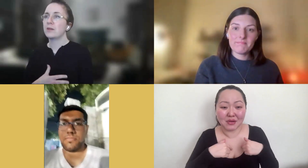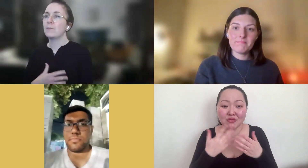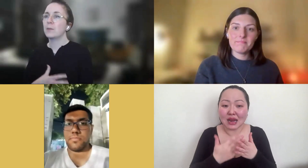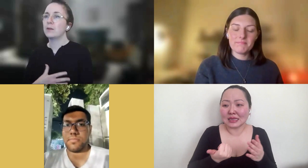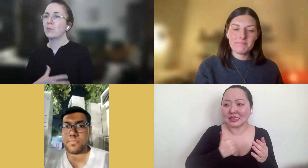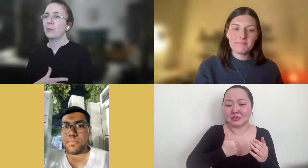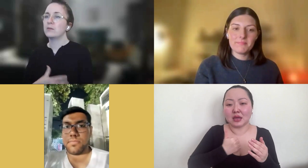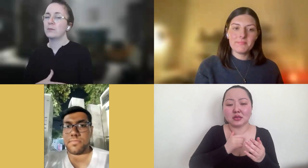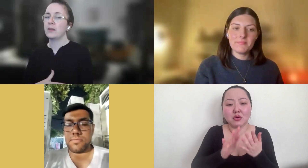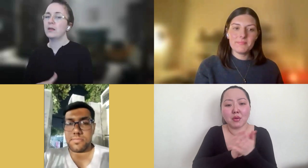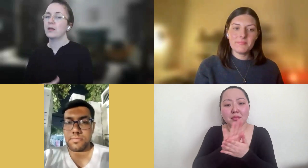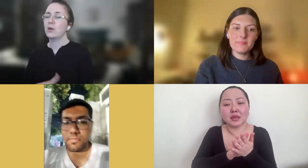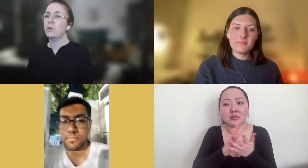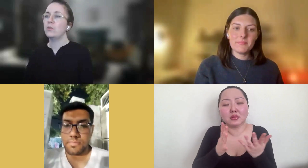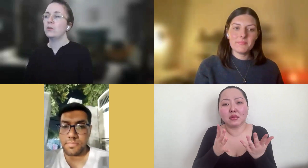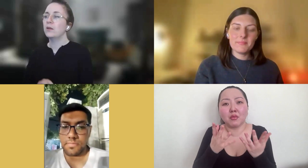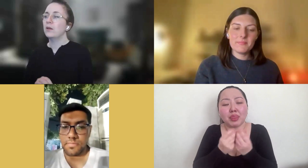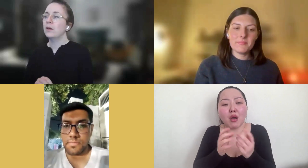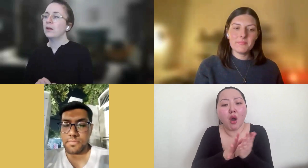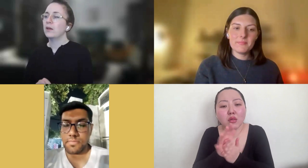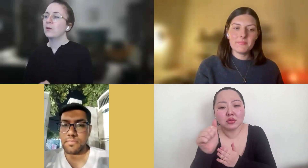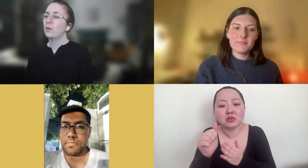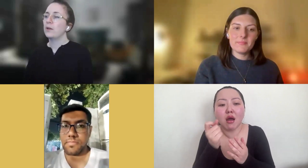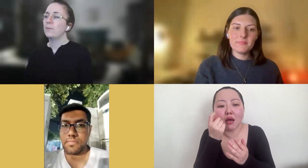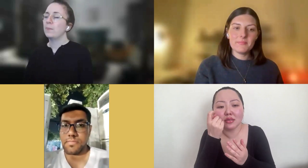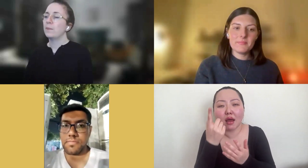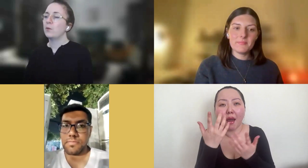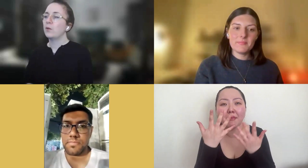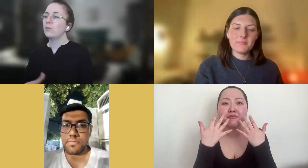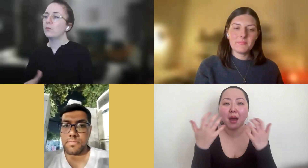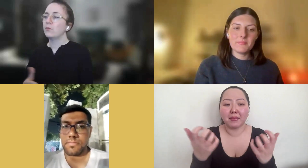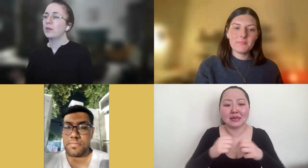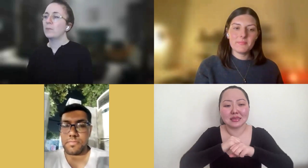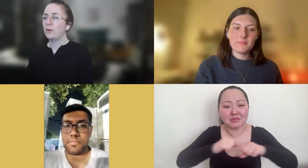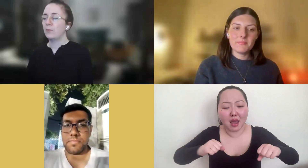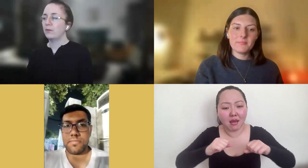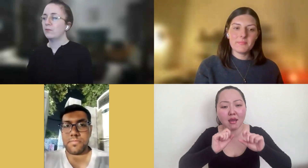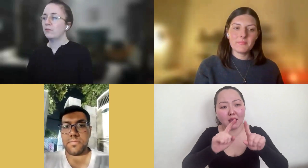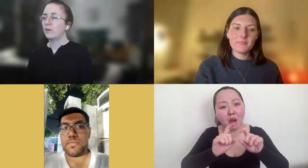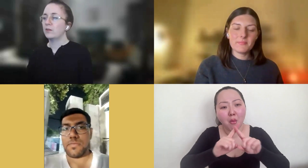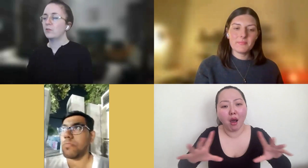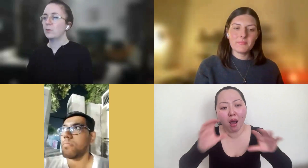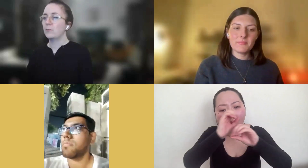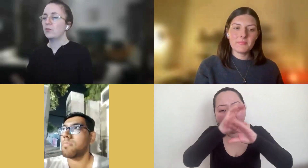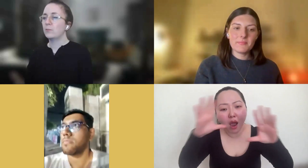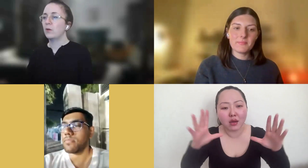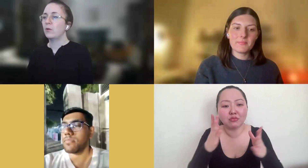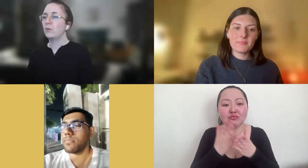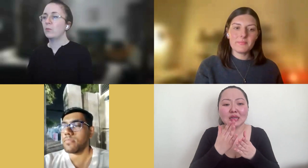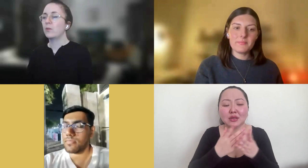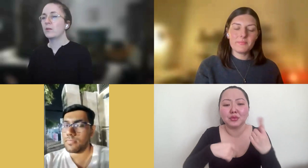understand a public space to be. Like, we don't think about the idea of wanting to prolong with